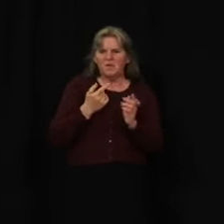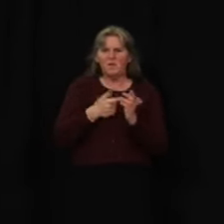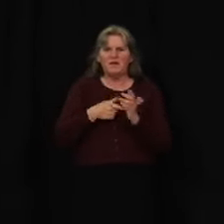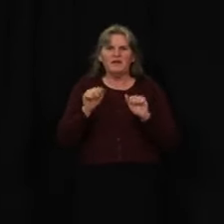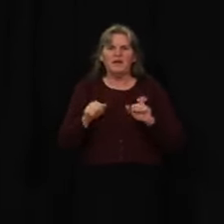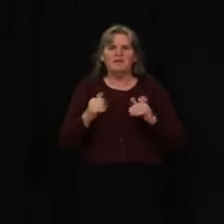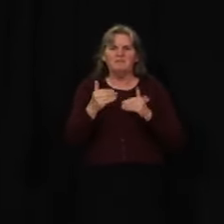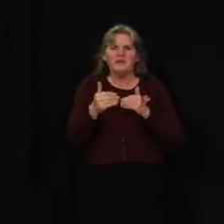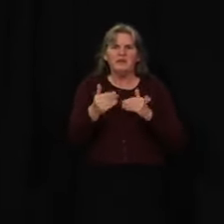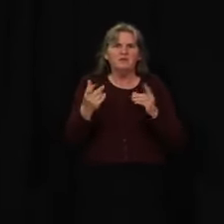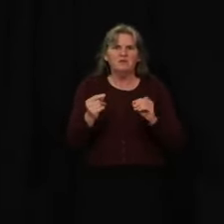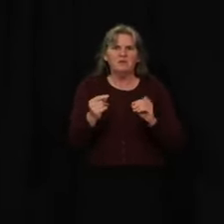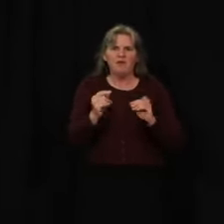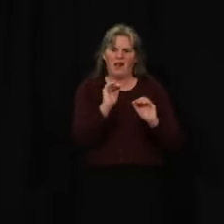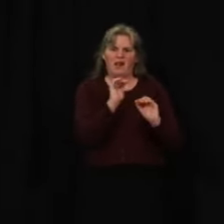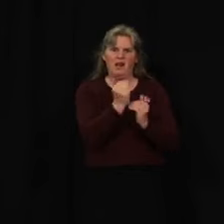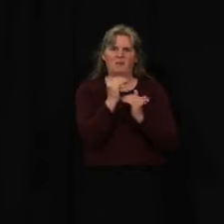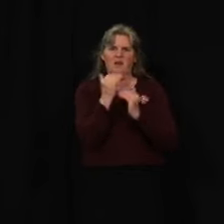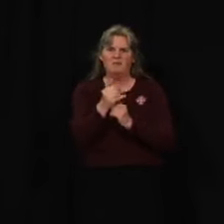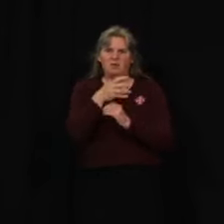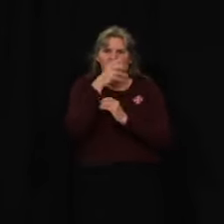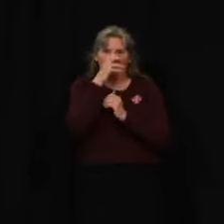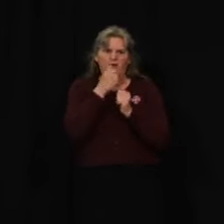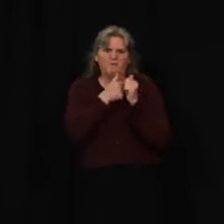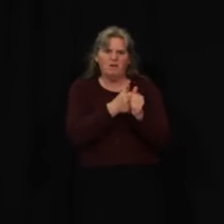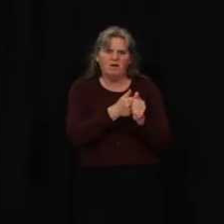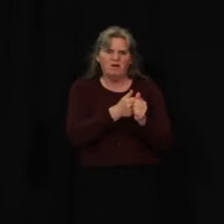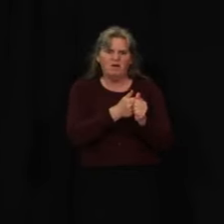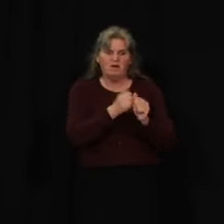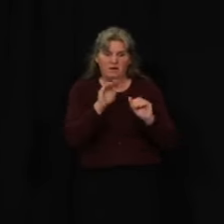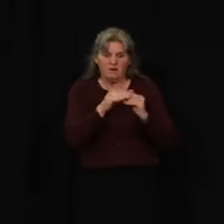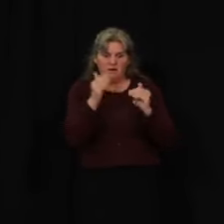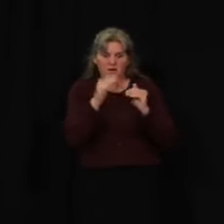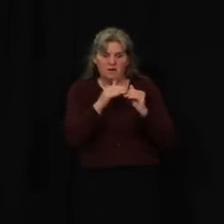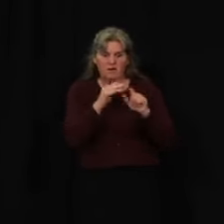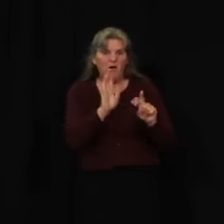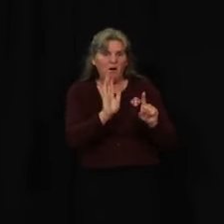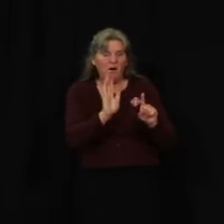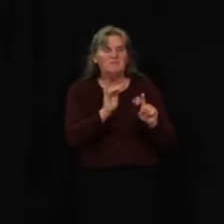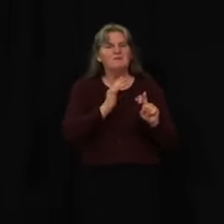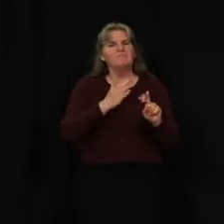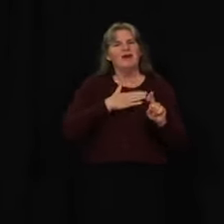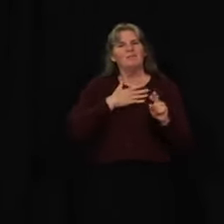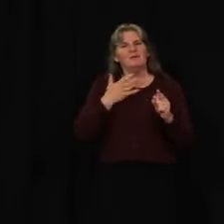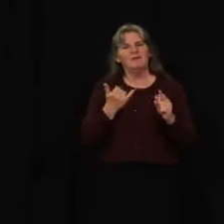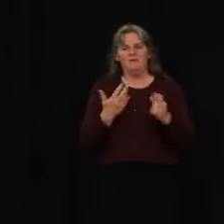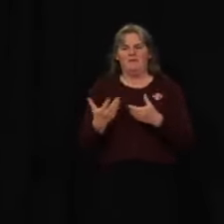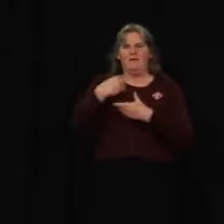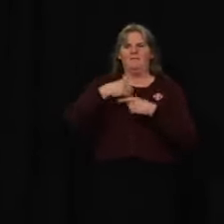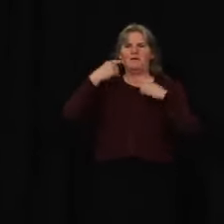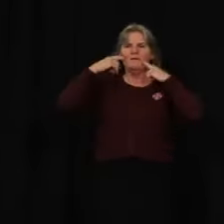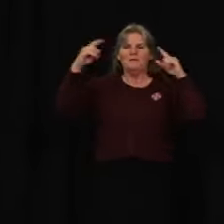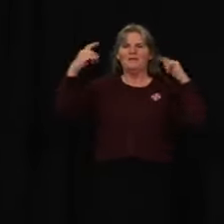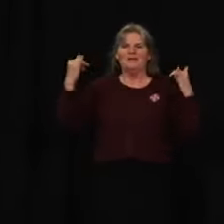lift any of the restrictions. So I am happy to be here today with the premier is part of the announcement of the plan for how